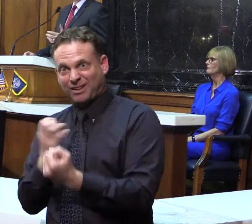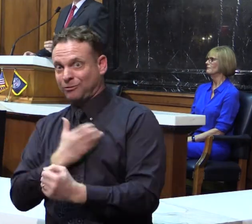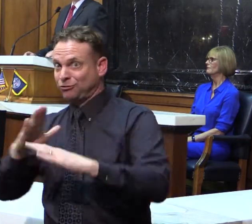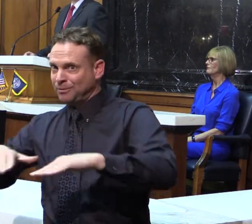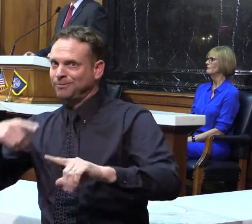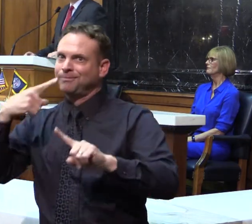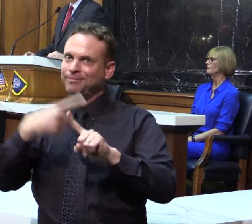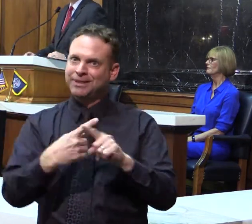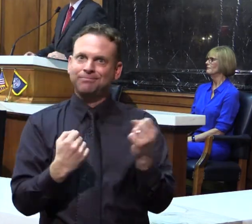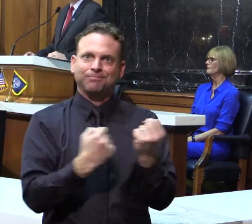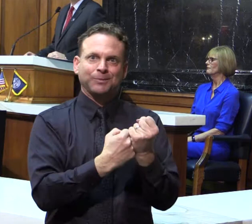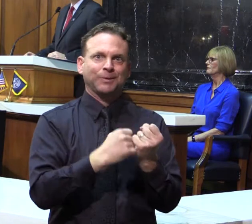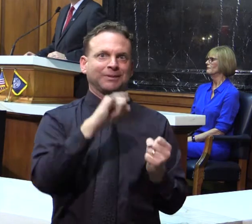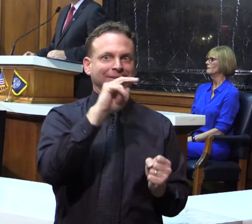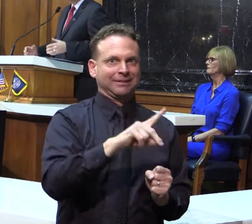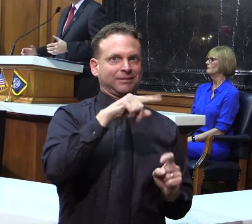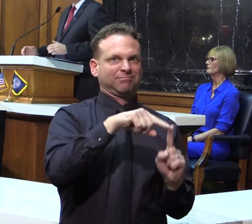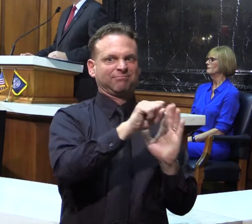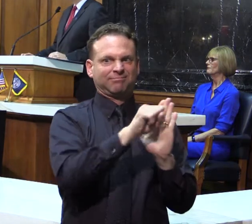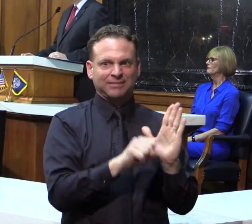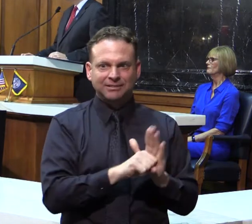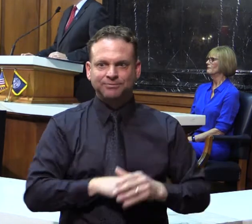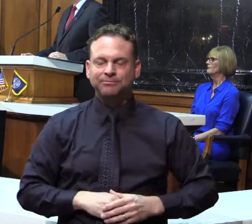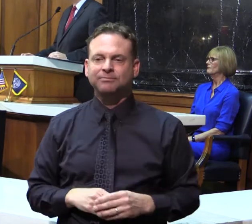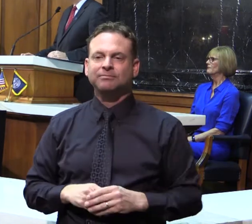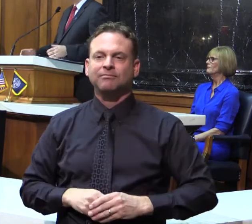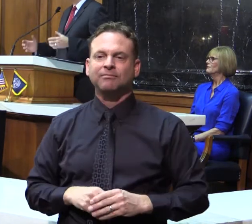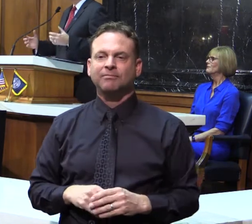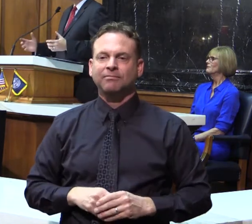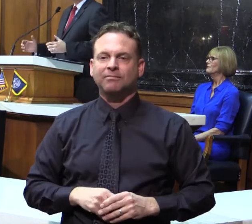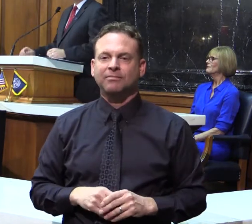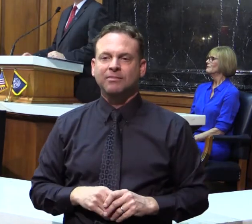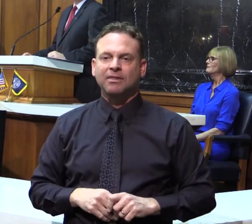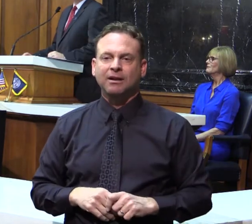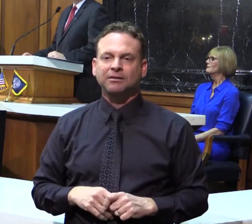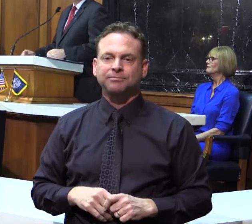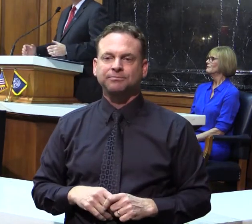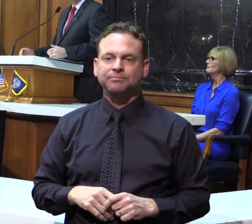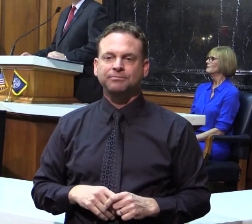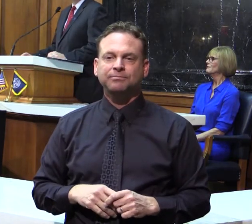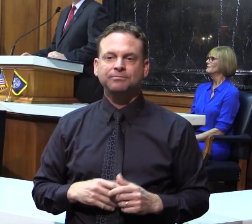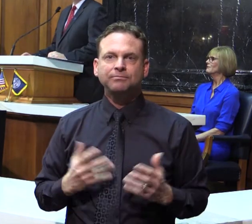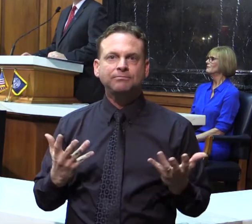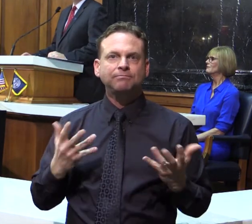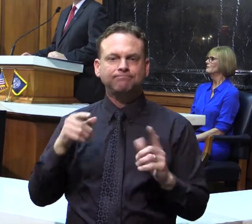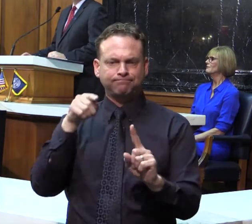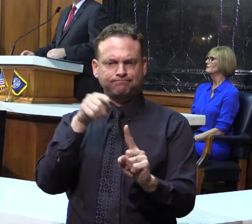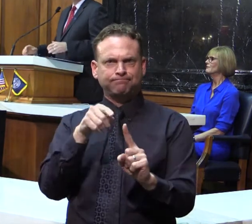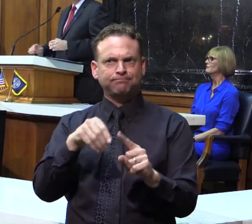is what it’s all about: providing the opportunities... and tools... for EVERY Hoosier – from the